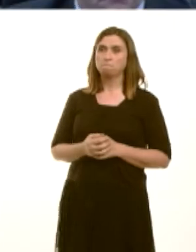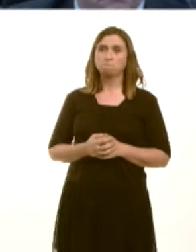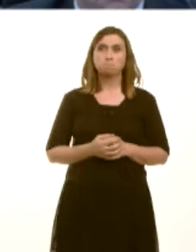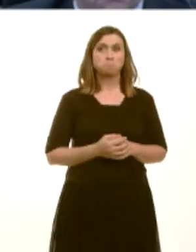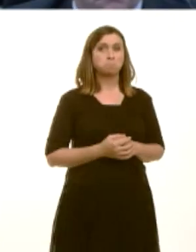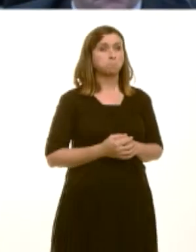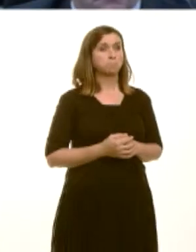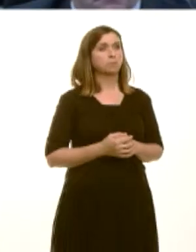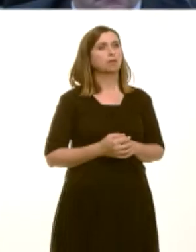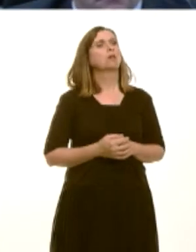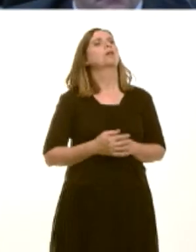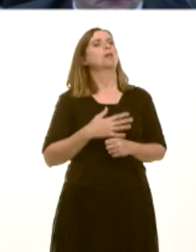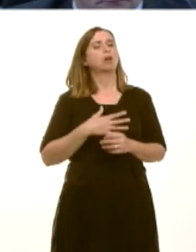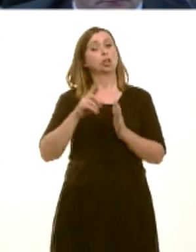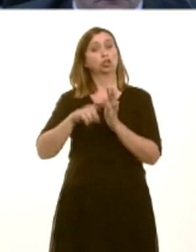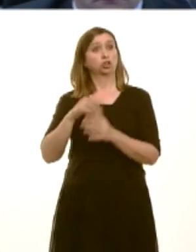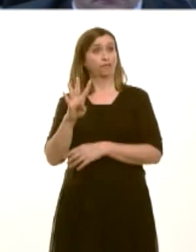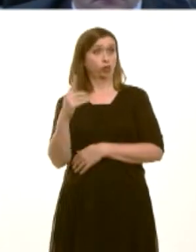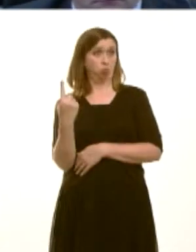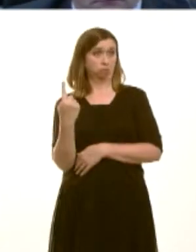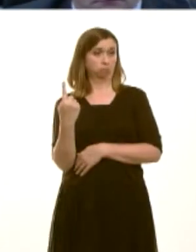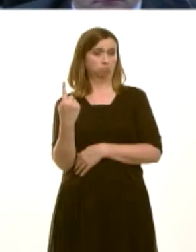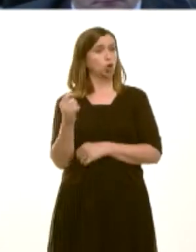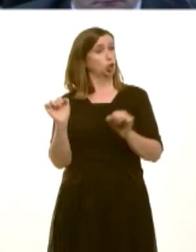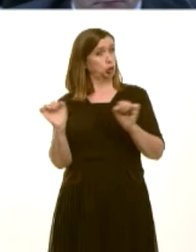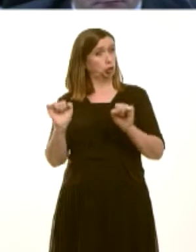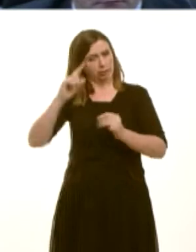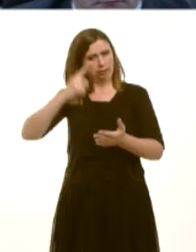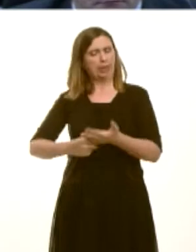no decision has been taken on junction 41. However, I am concerned about the quality